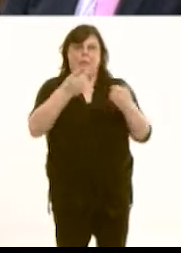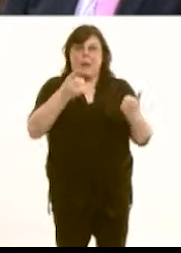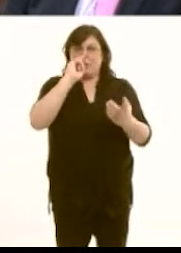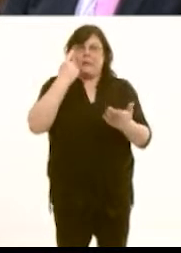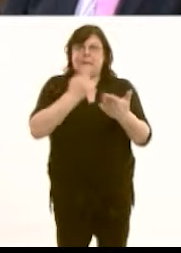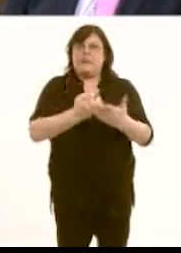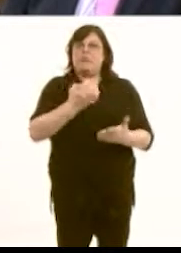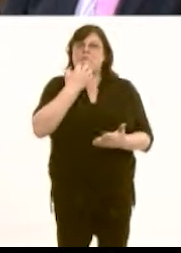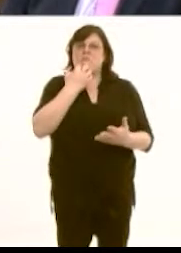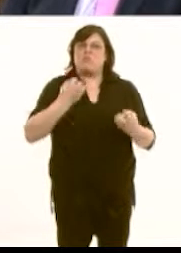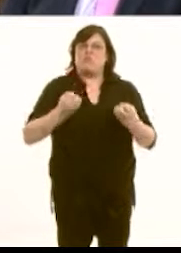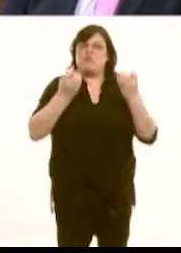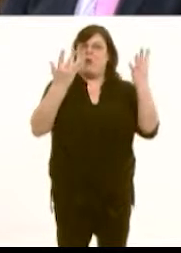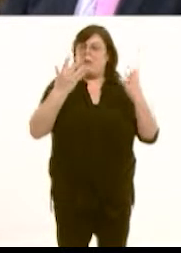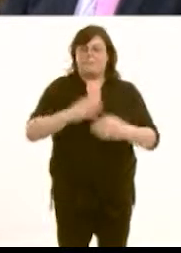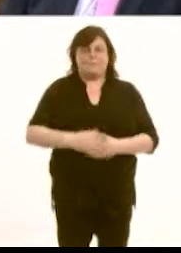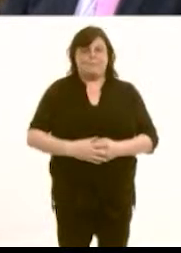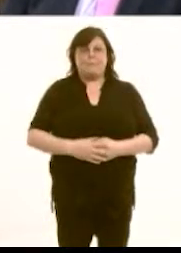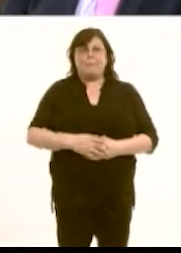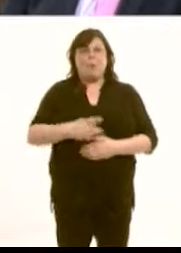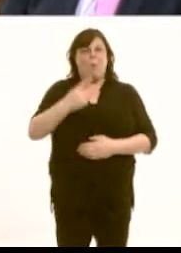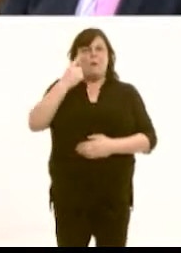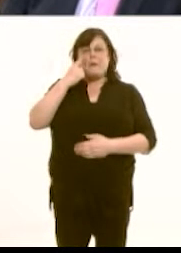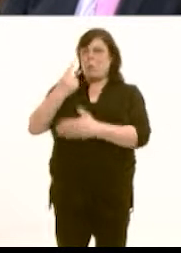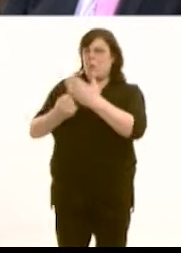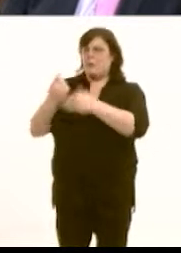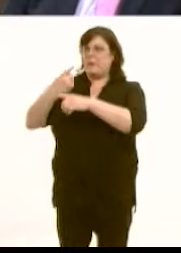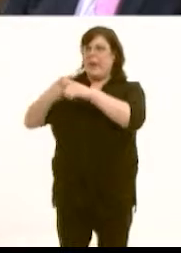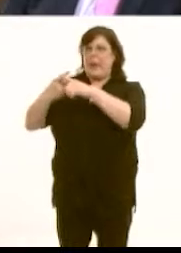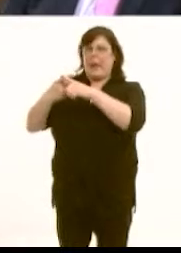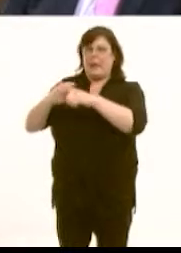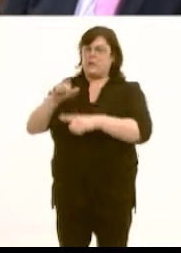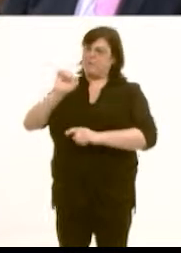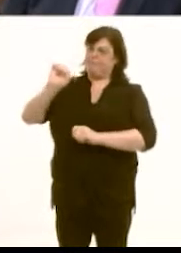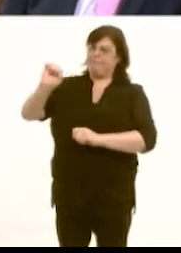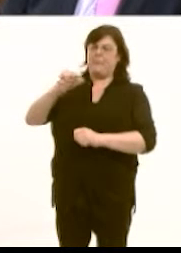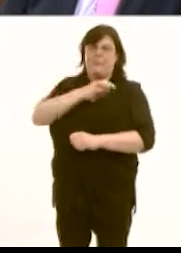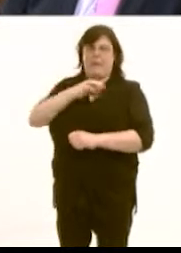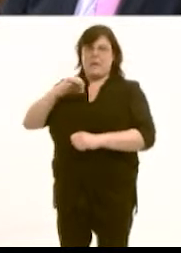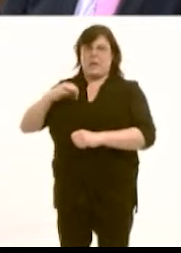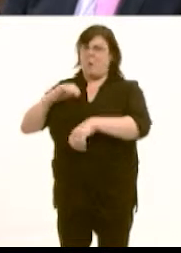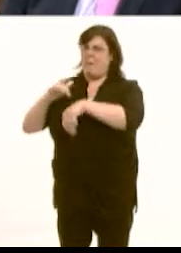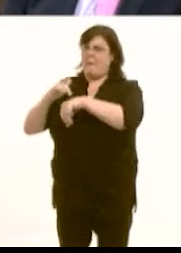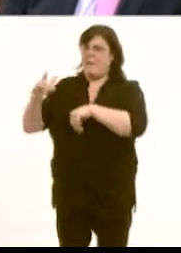to see the response of the medical profession in England, who say that moral in low and